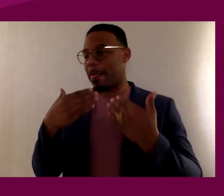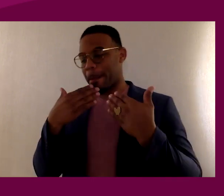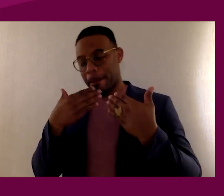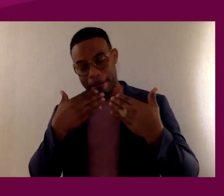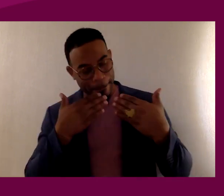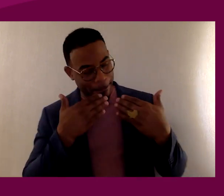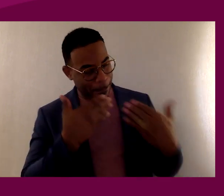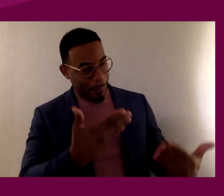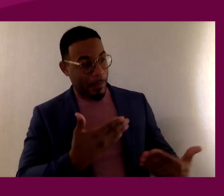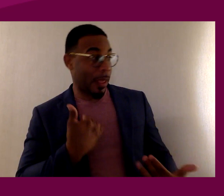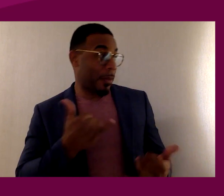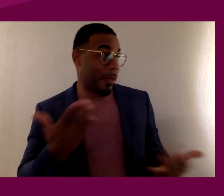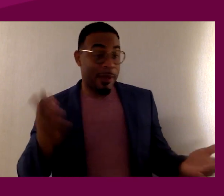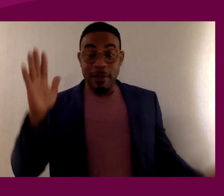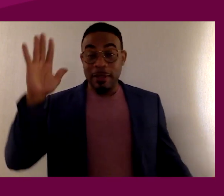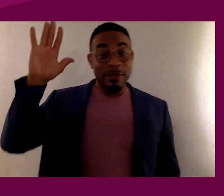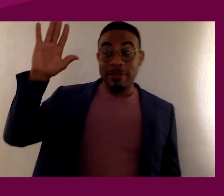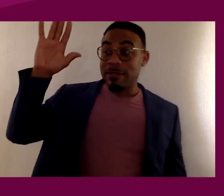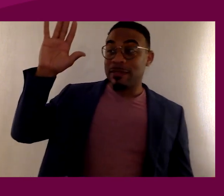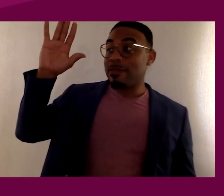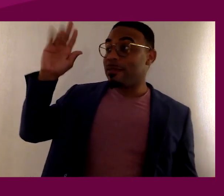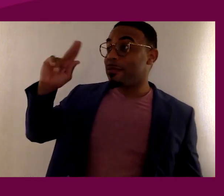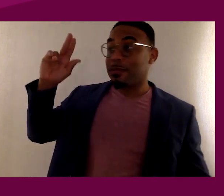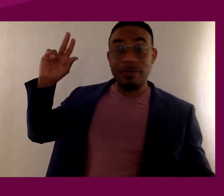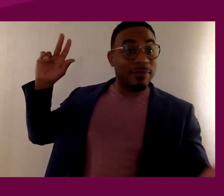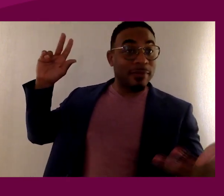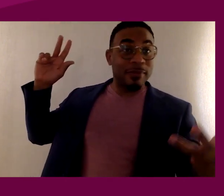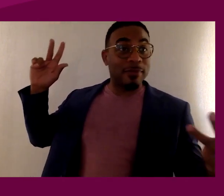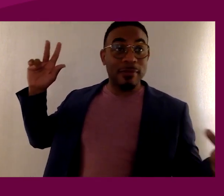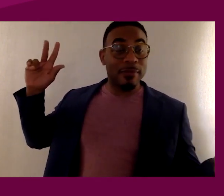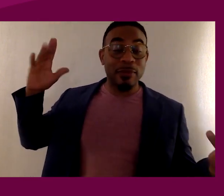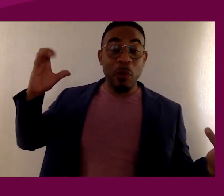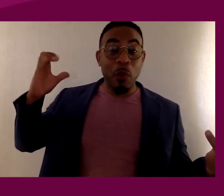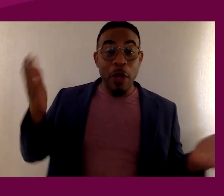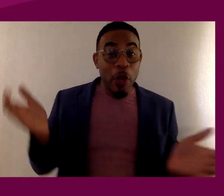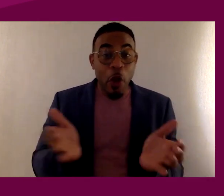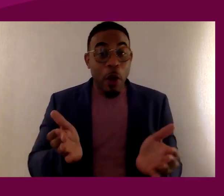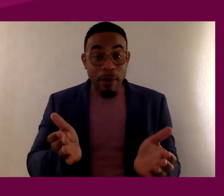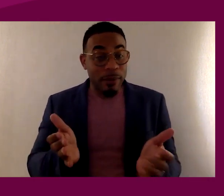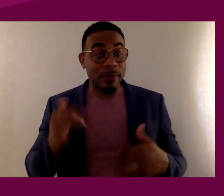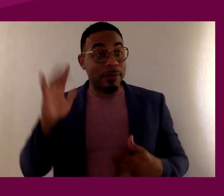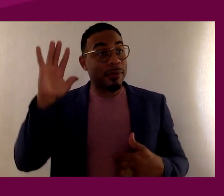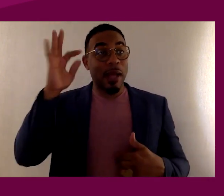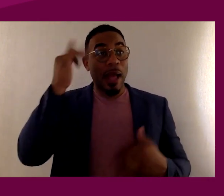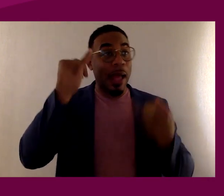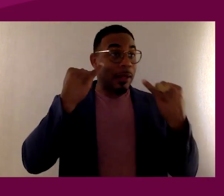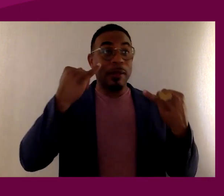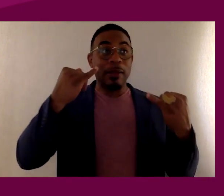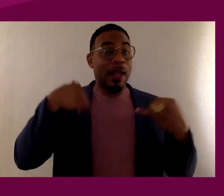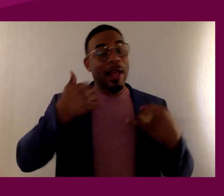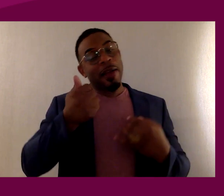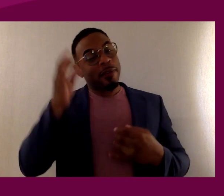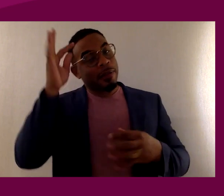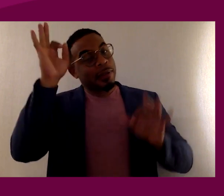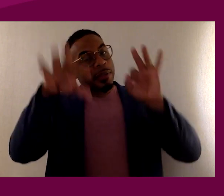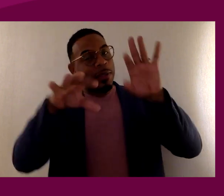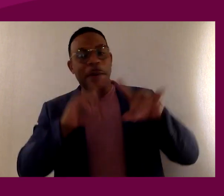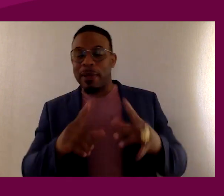Good. Well thank you for inviting me and I'm still here. People want encouragement and ideas,